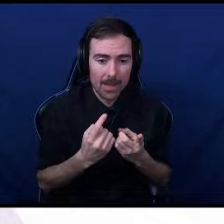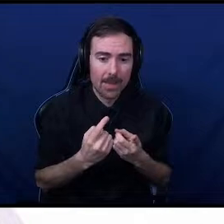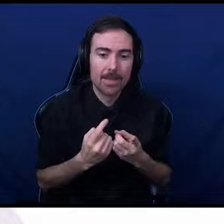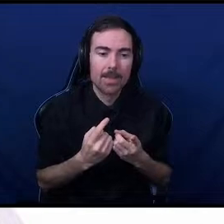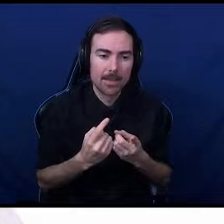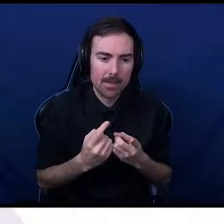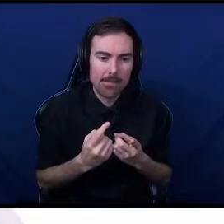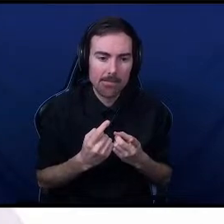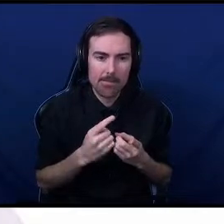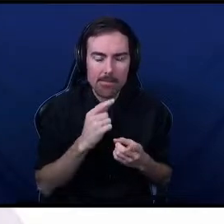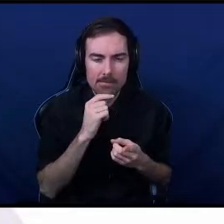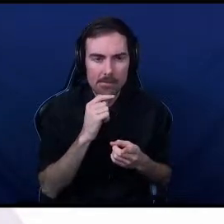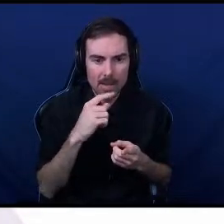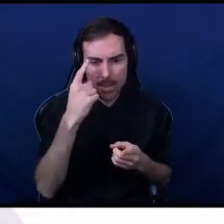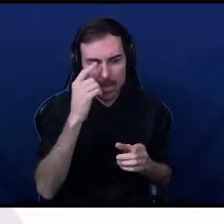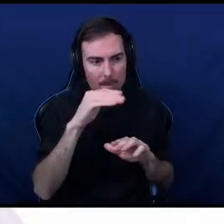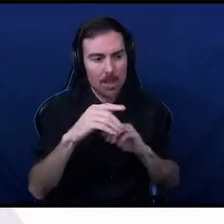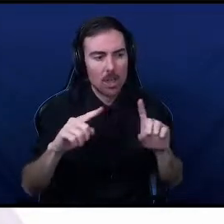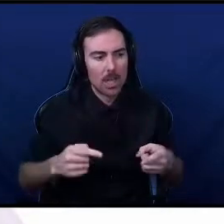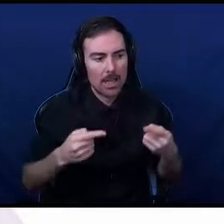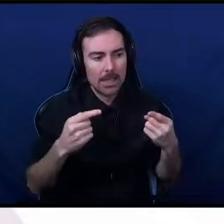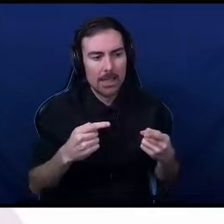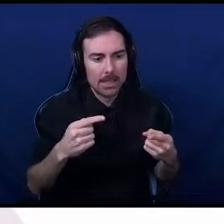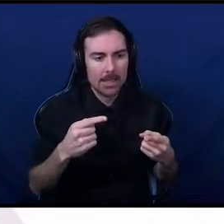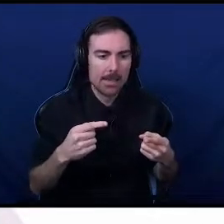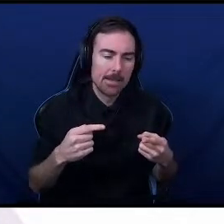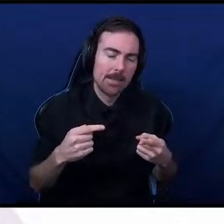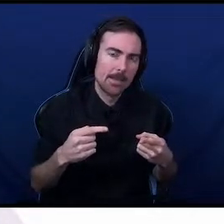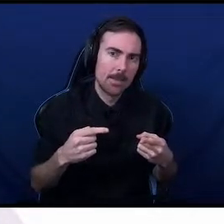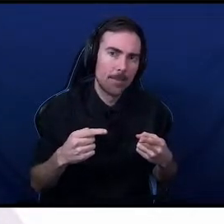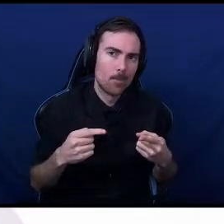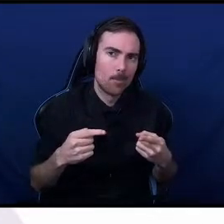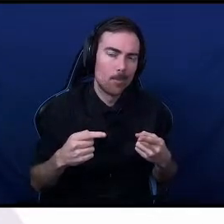challenges, I suppose it's trying to get the message across